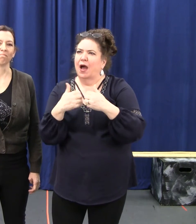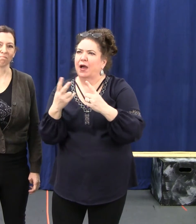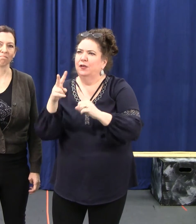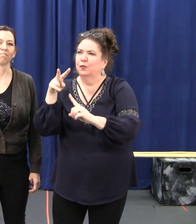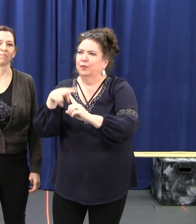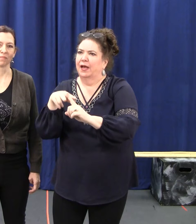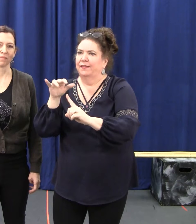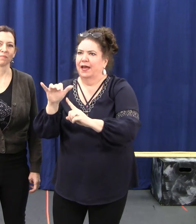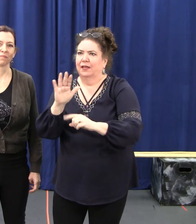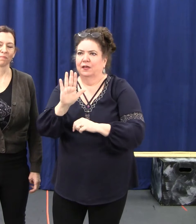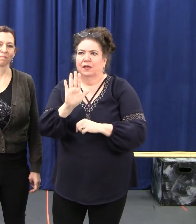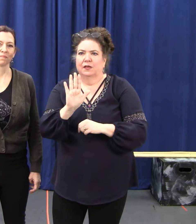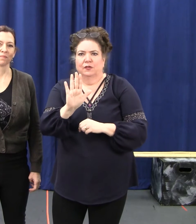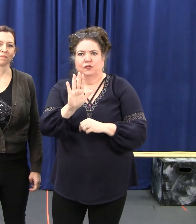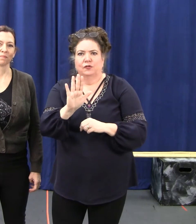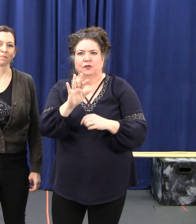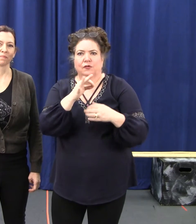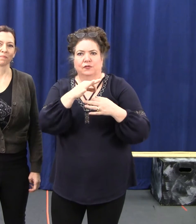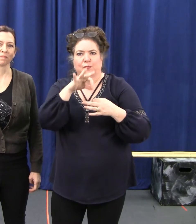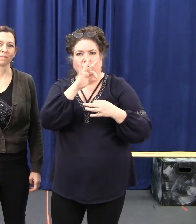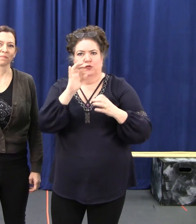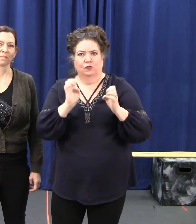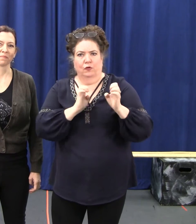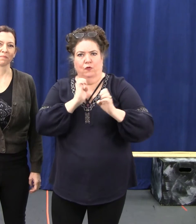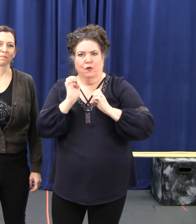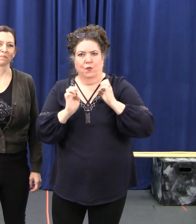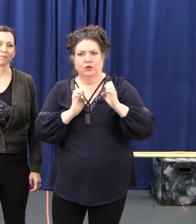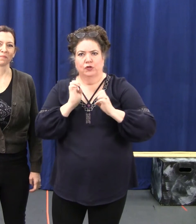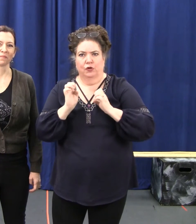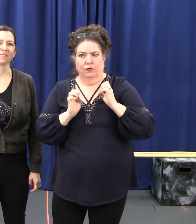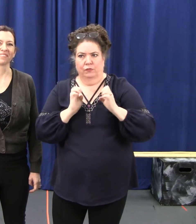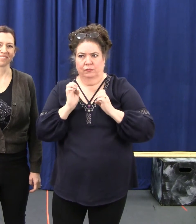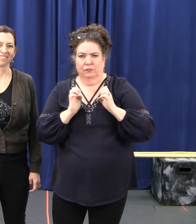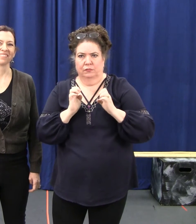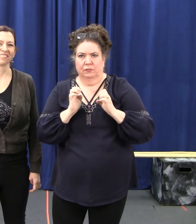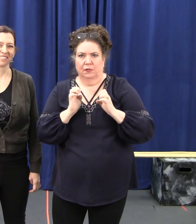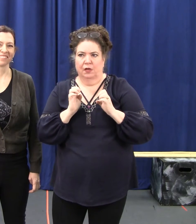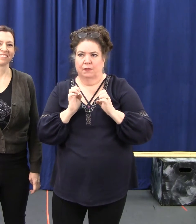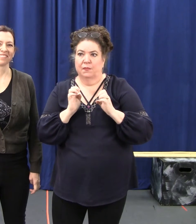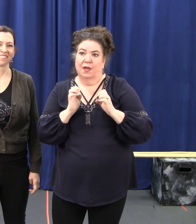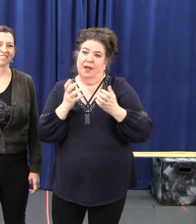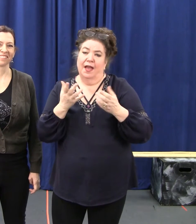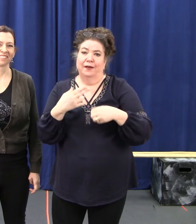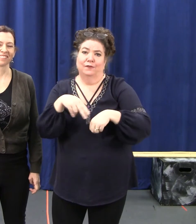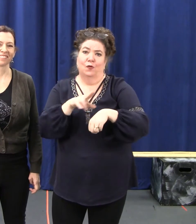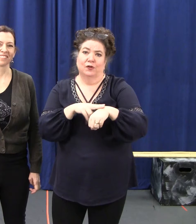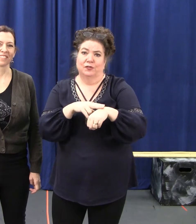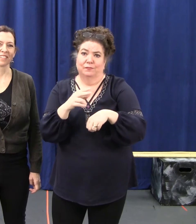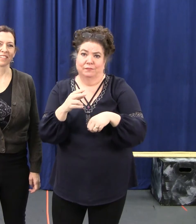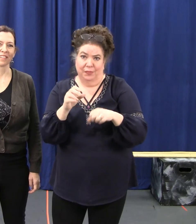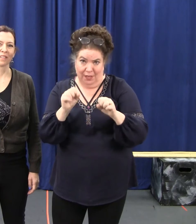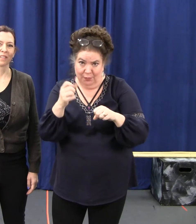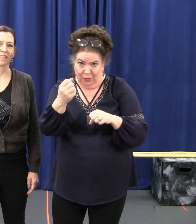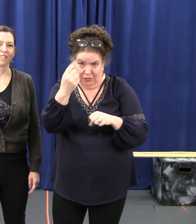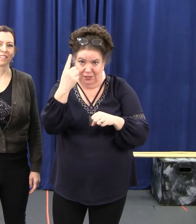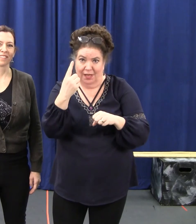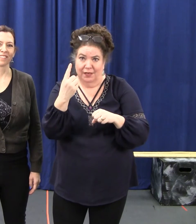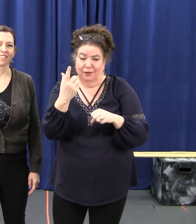do you apply that to your spiritual or emotional live? And of course, being able to understand